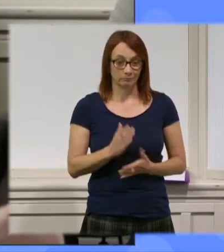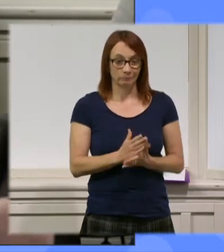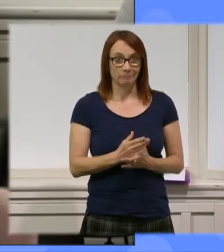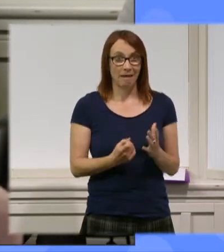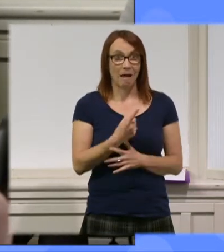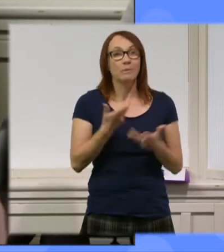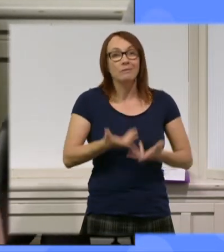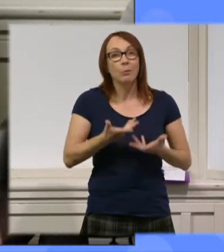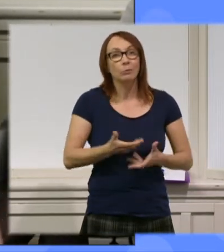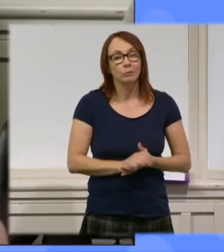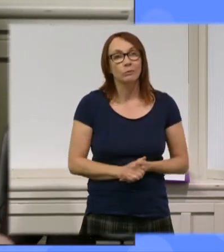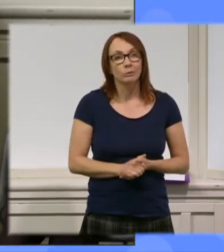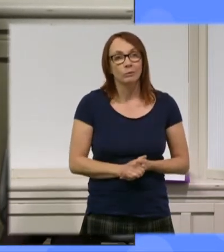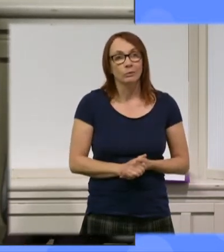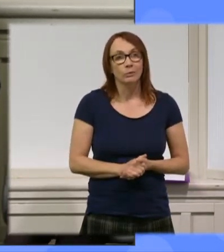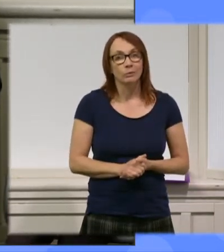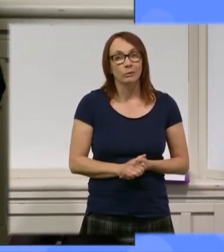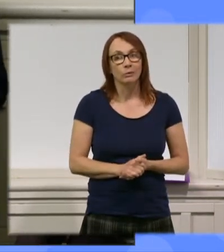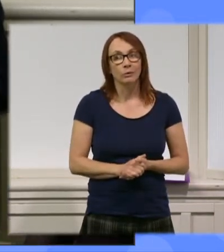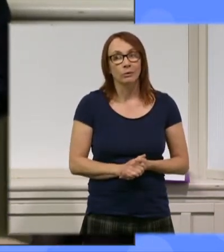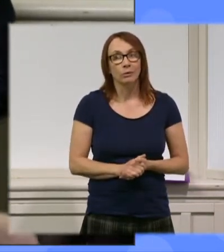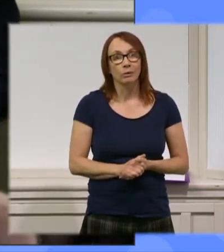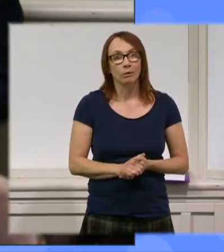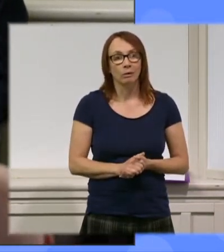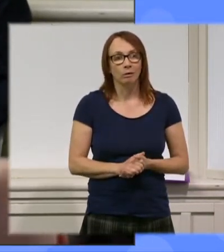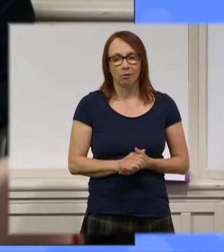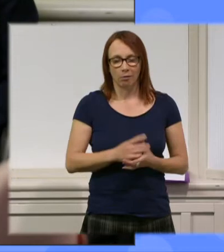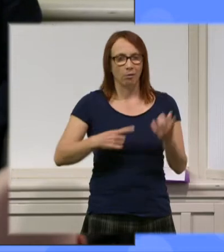I think there are four members of the Parliament in this room all of us have